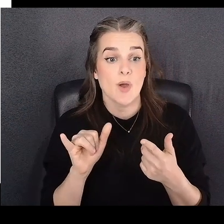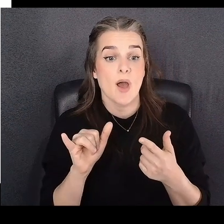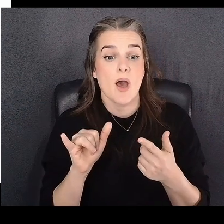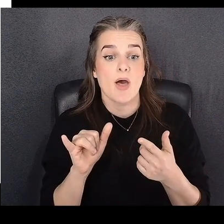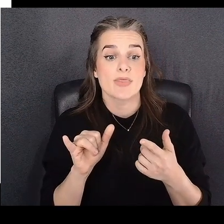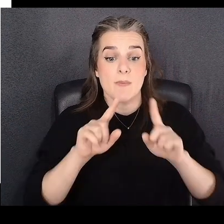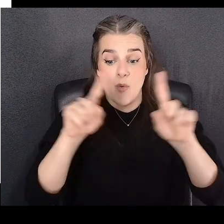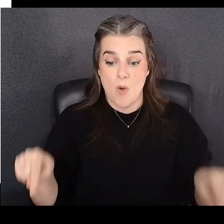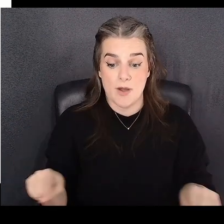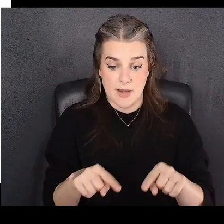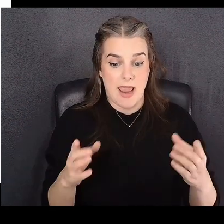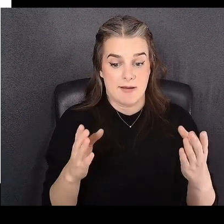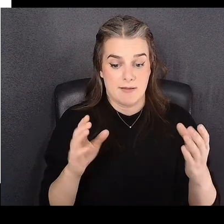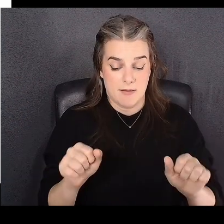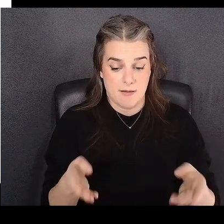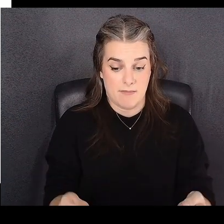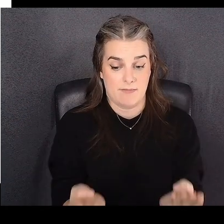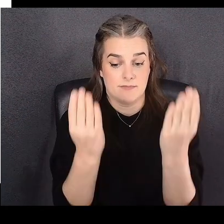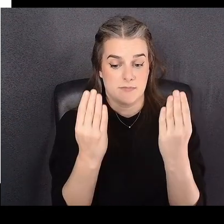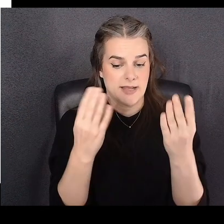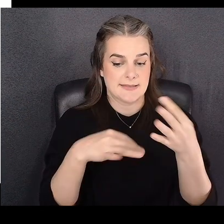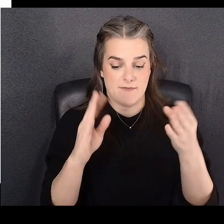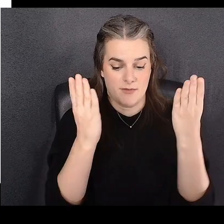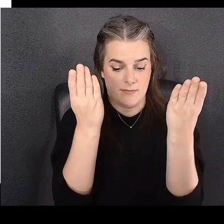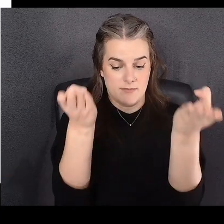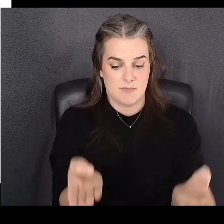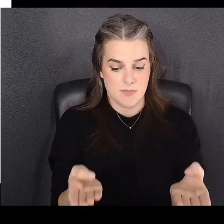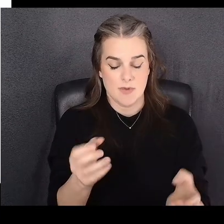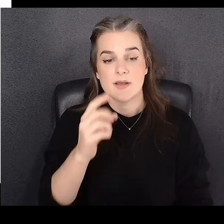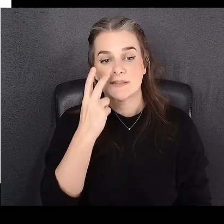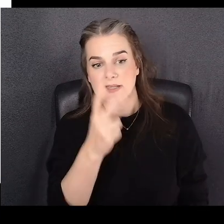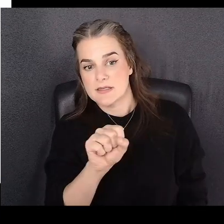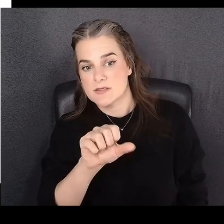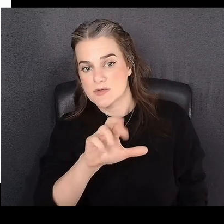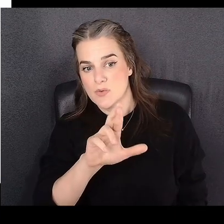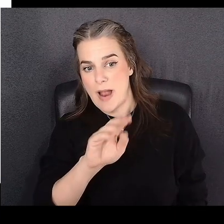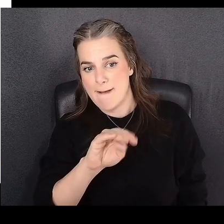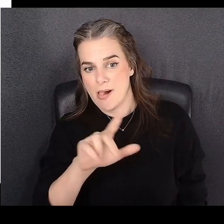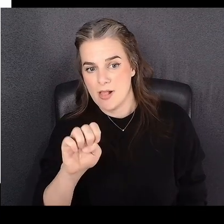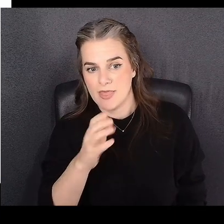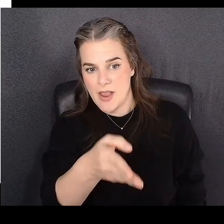You can do tactile pieces. Katie has sequins in her hands now,